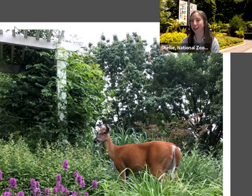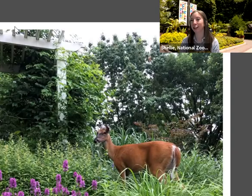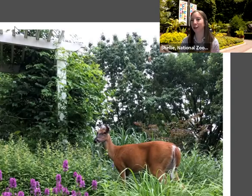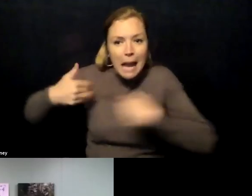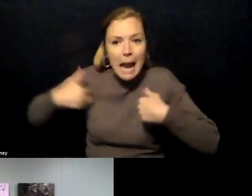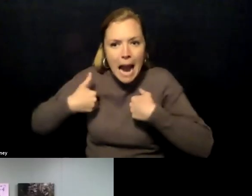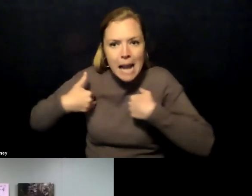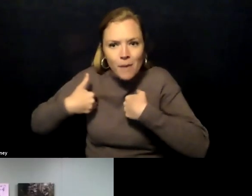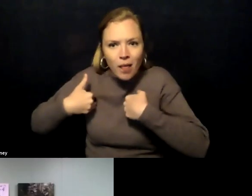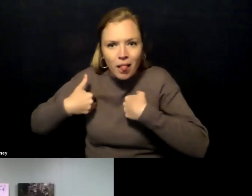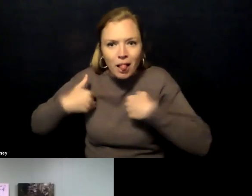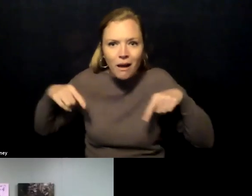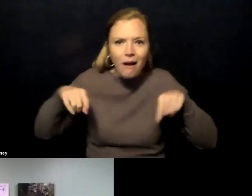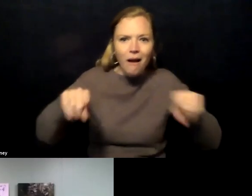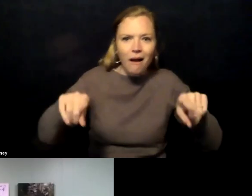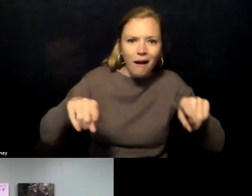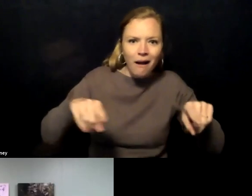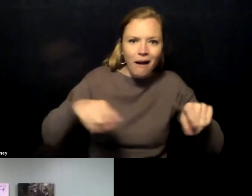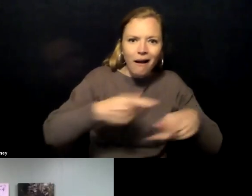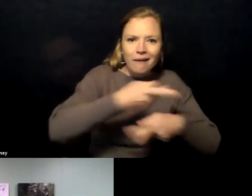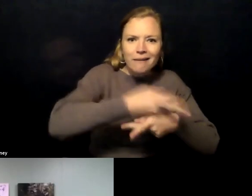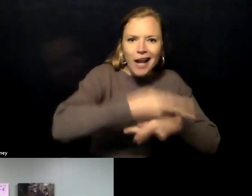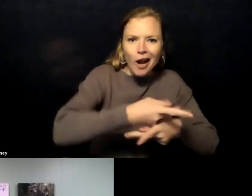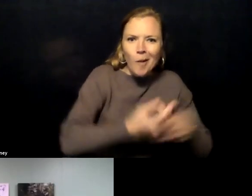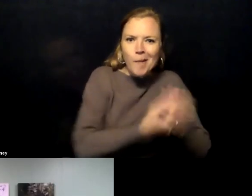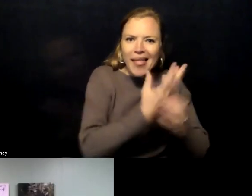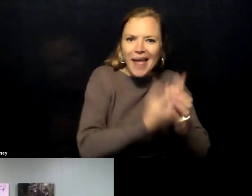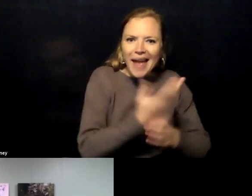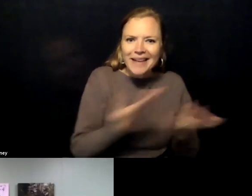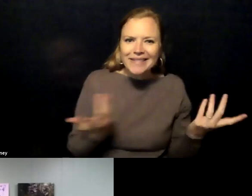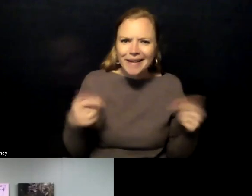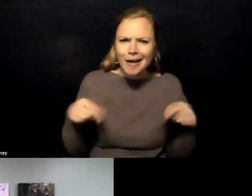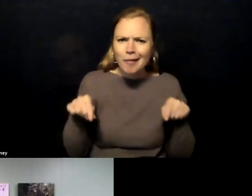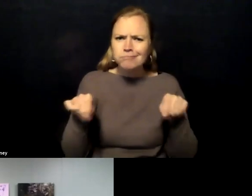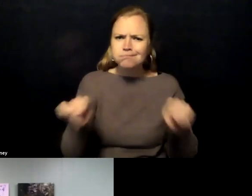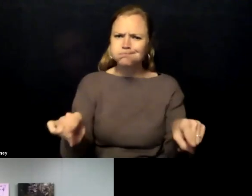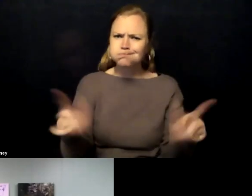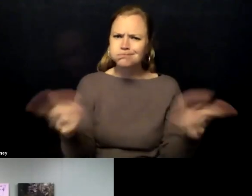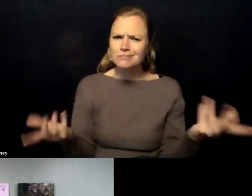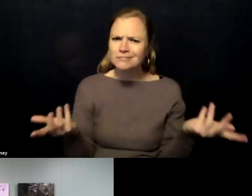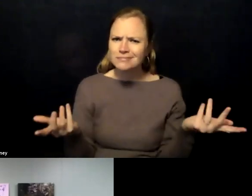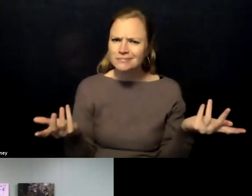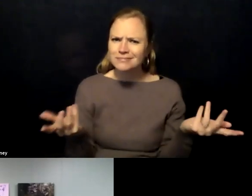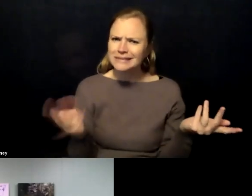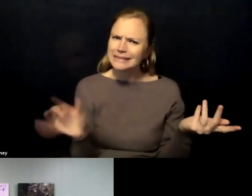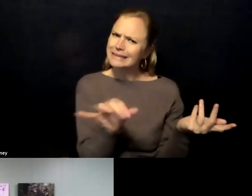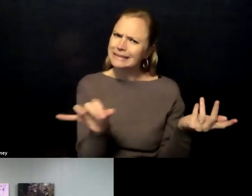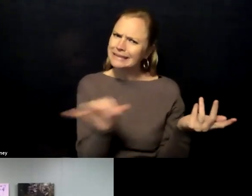to your job, taking care of plants, are there to that of an animal keeper, who's